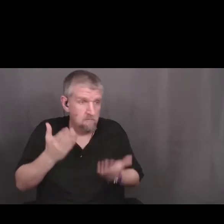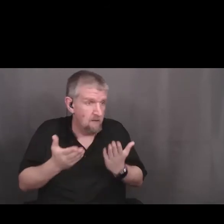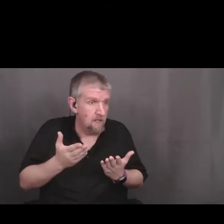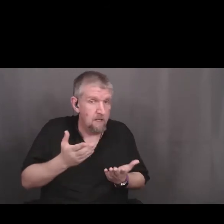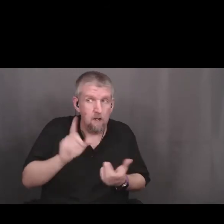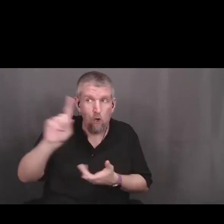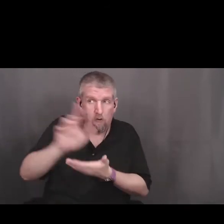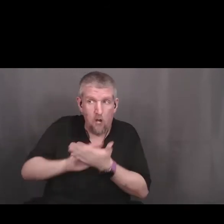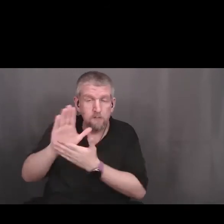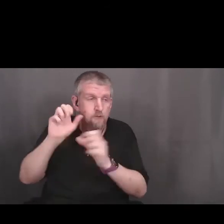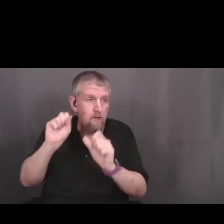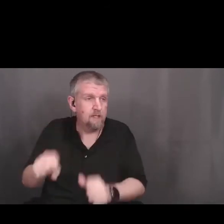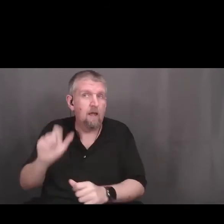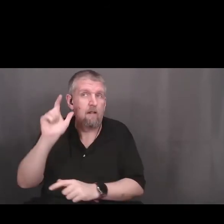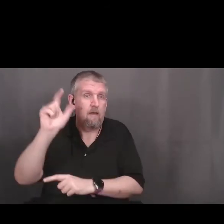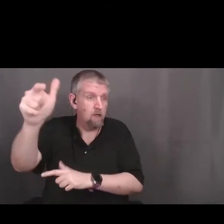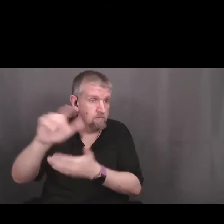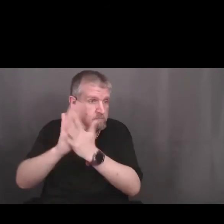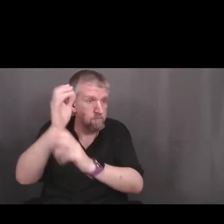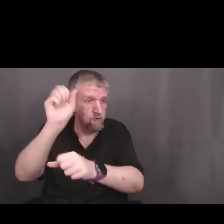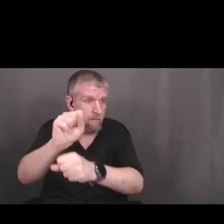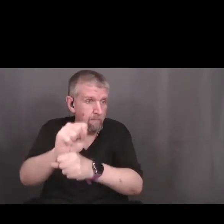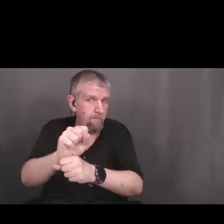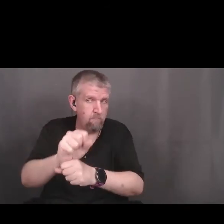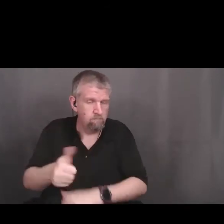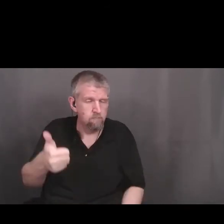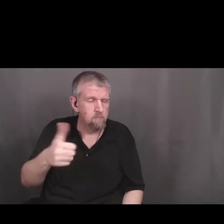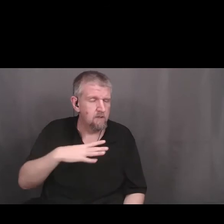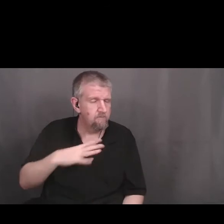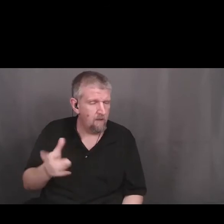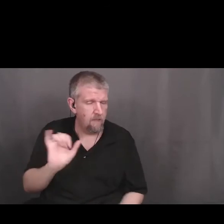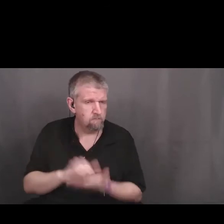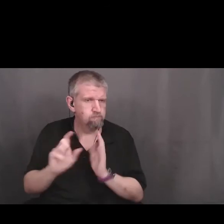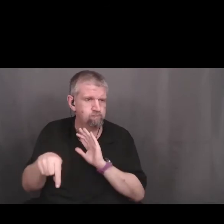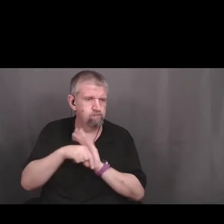so that I can get employed later, that's considered looking for work.